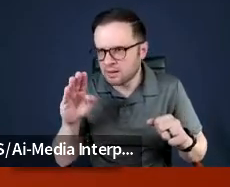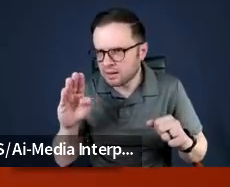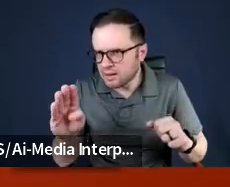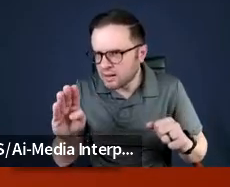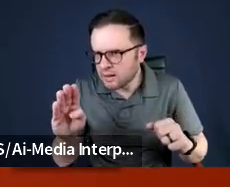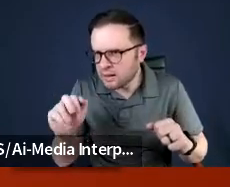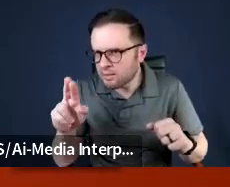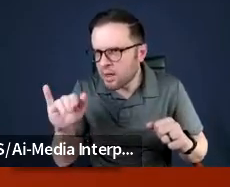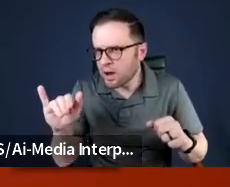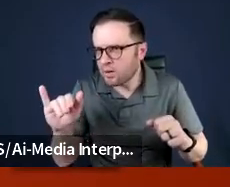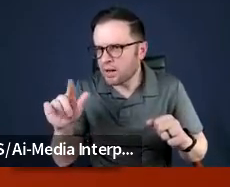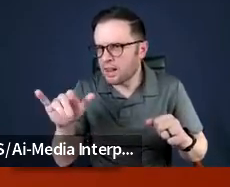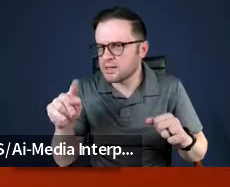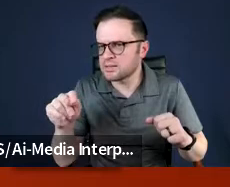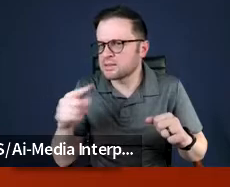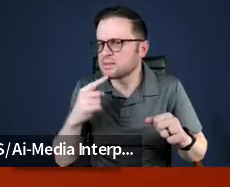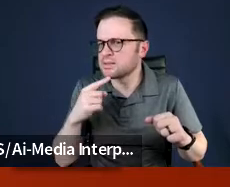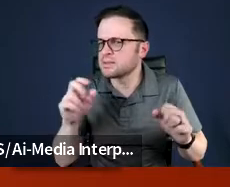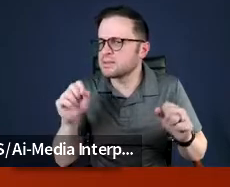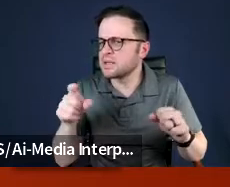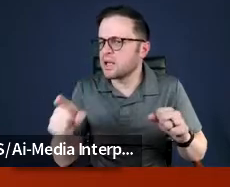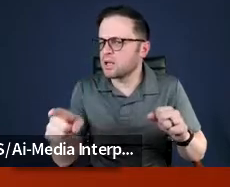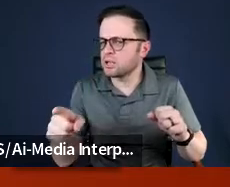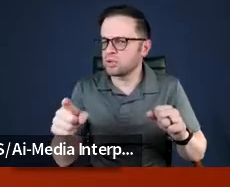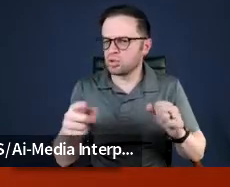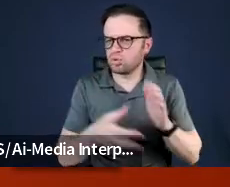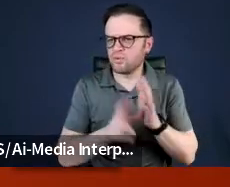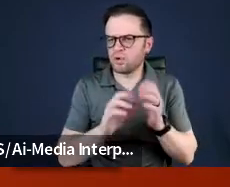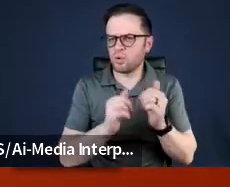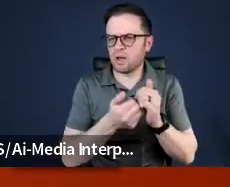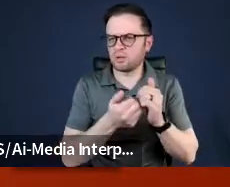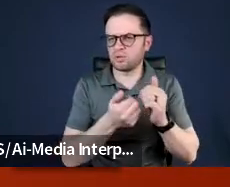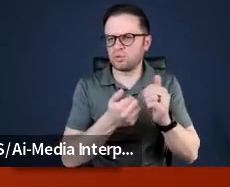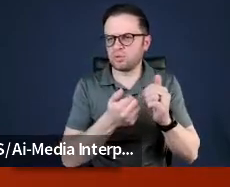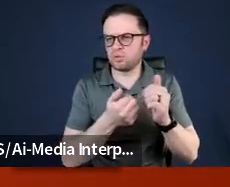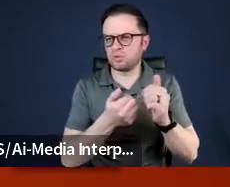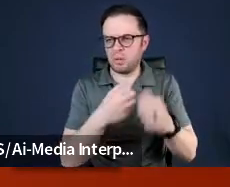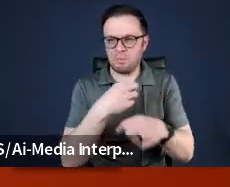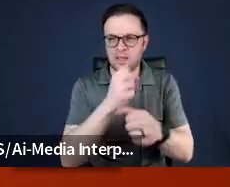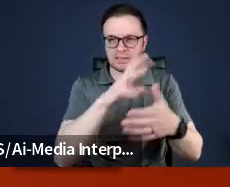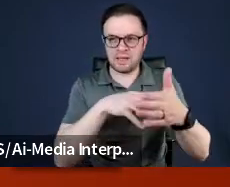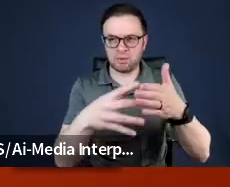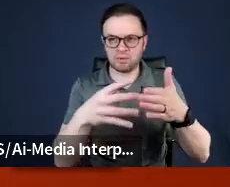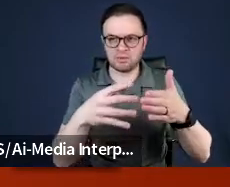Barry has a question, could you review how to create tables that are accessible?